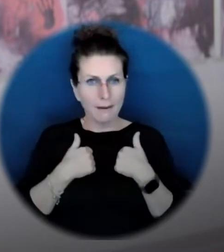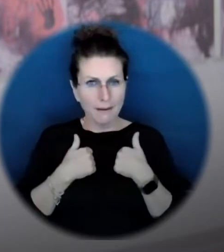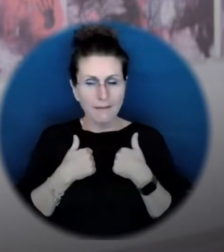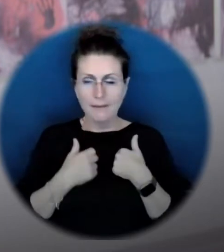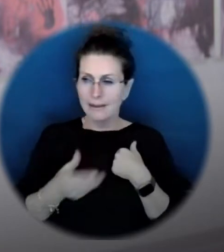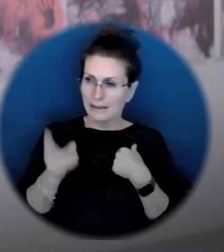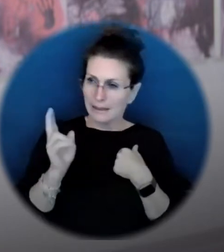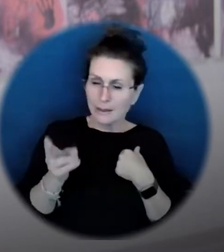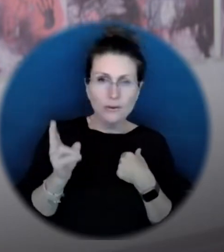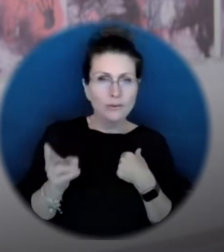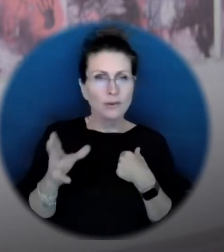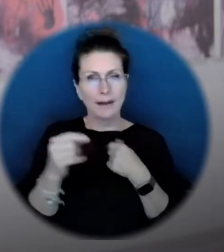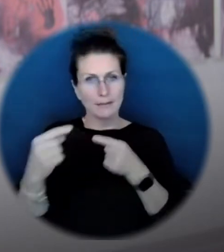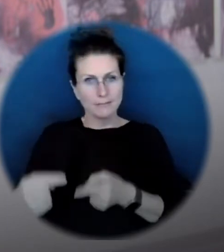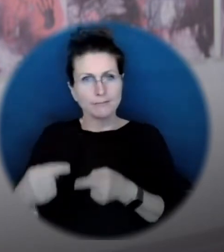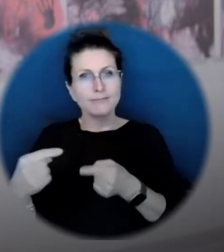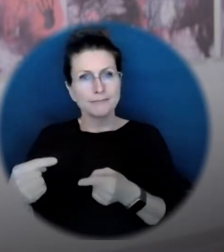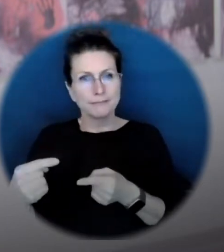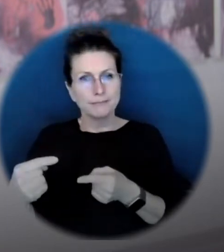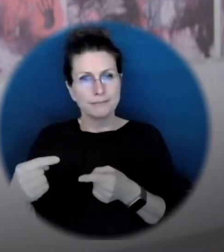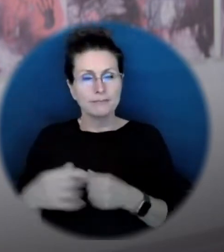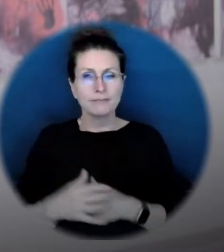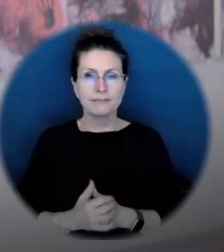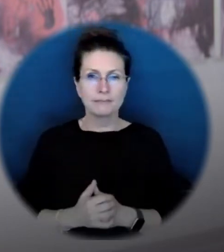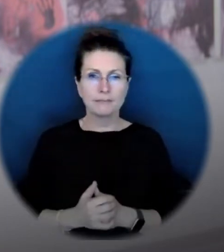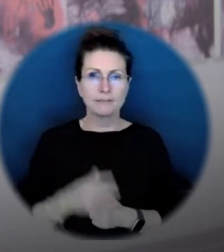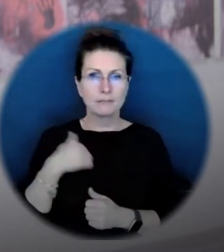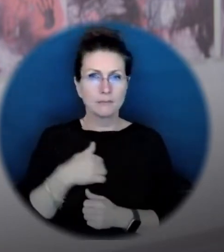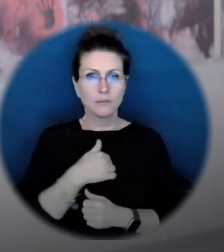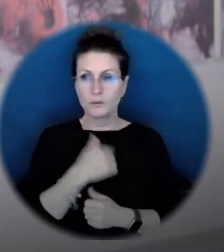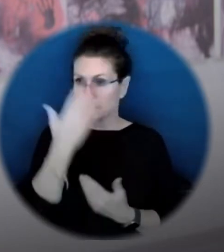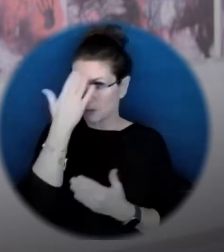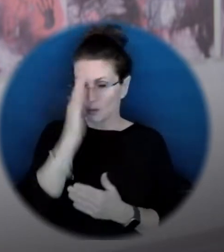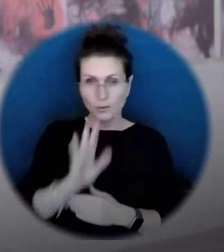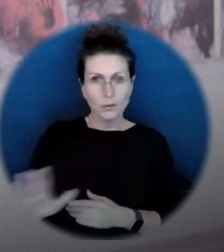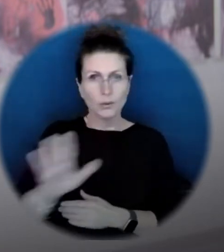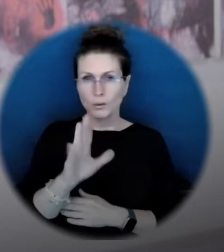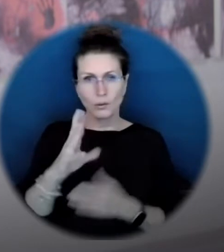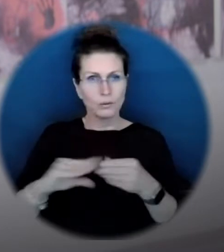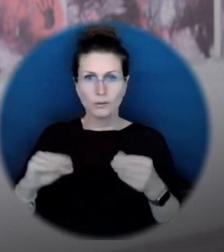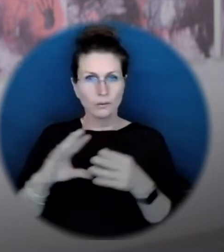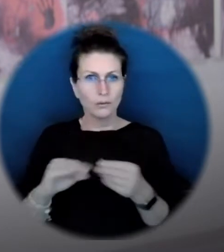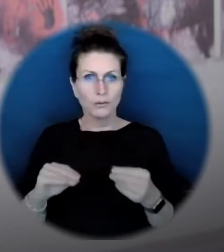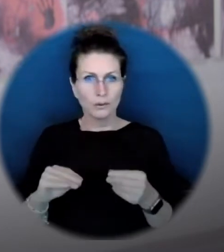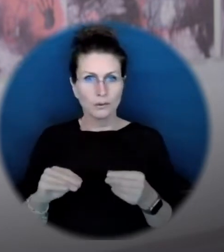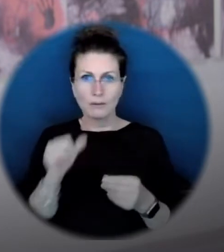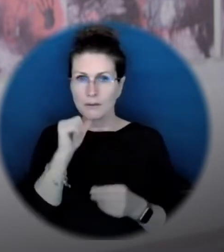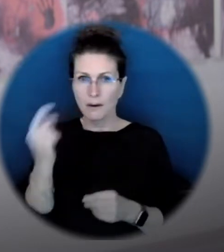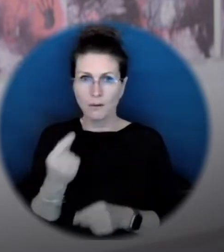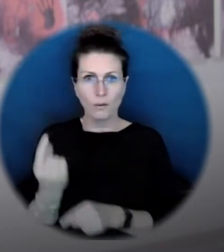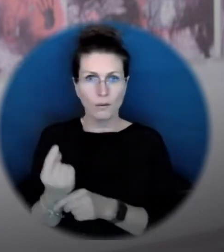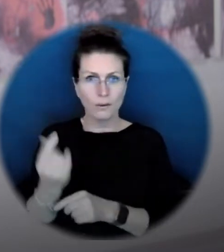histories, and struggles that we are not privy to and are not always aware of.